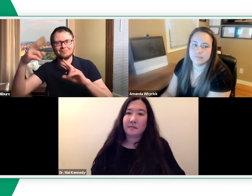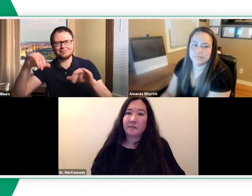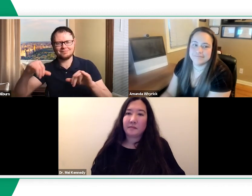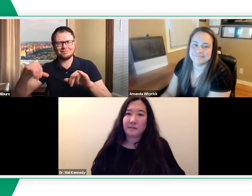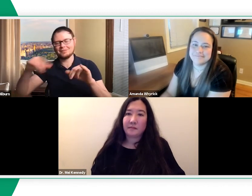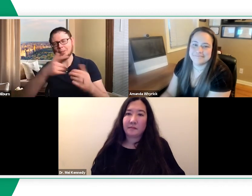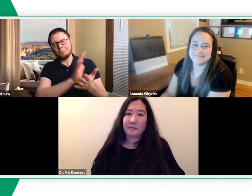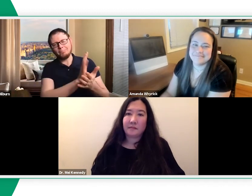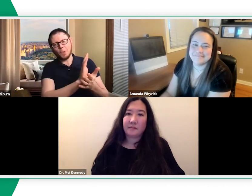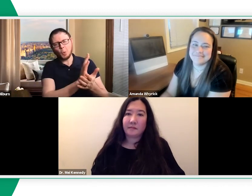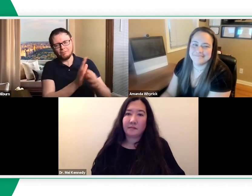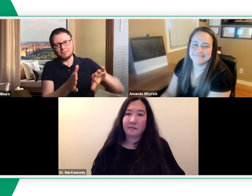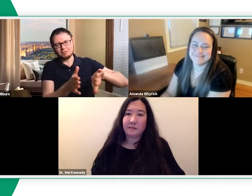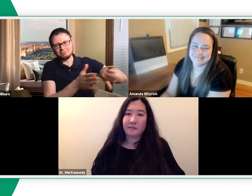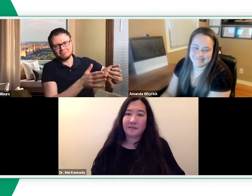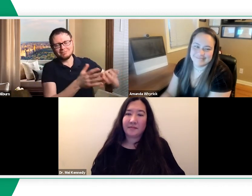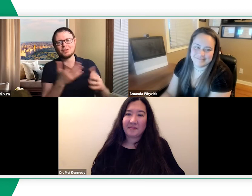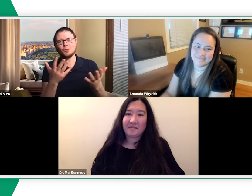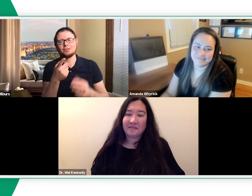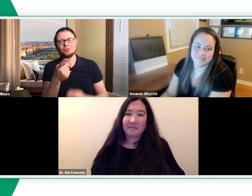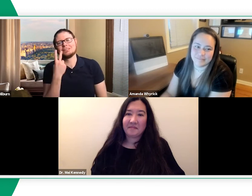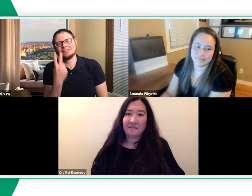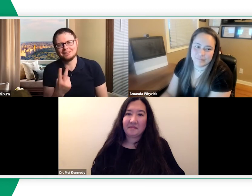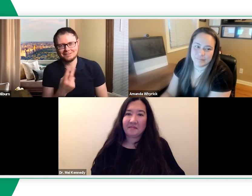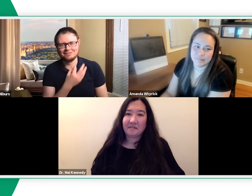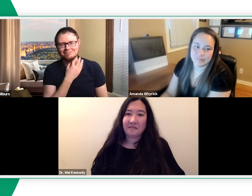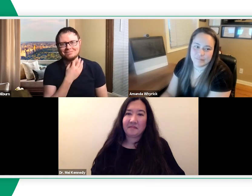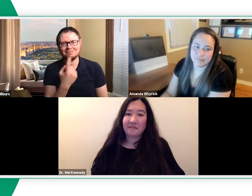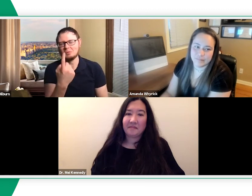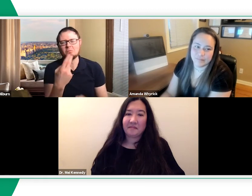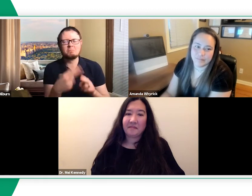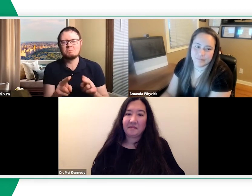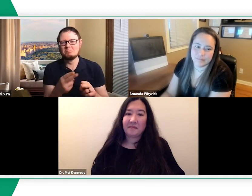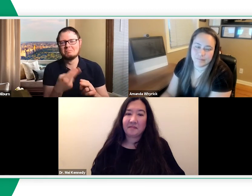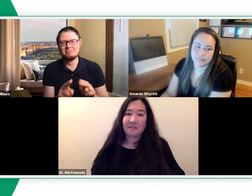Agreed. Movies aside,